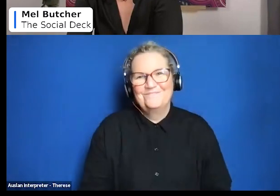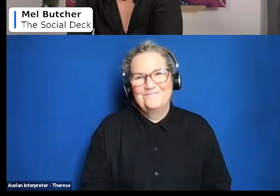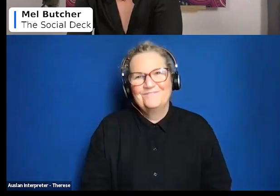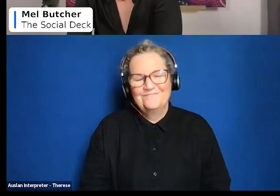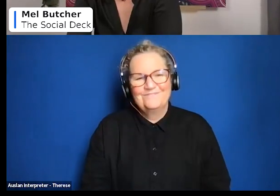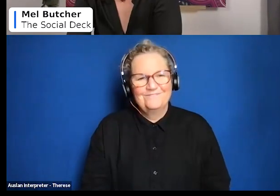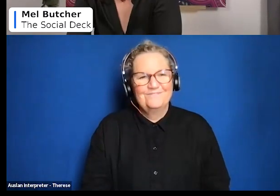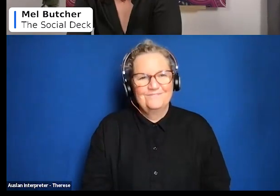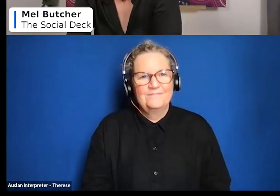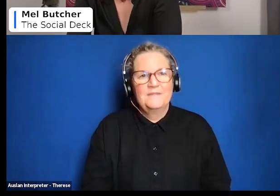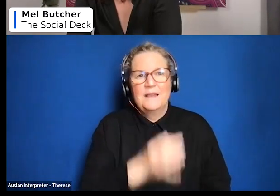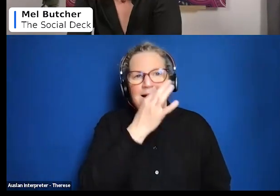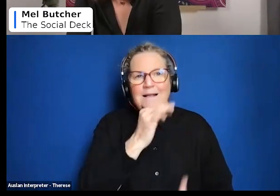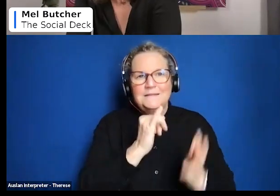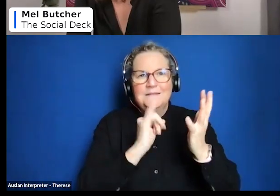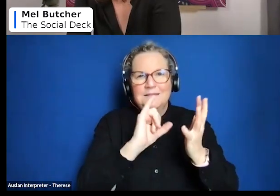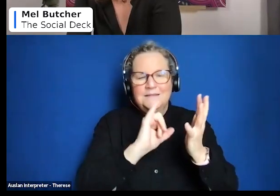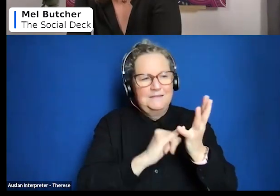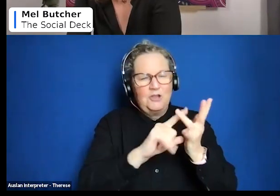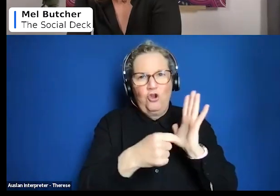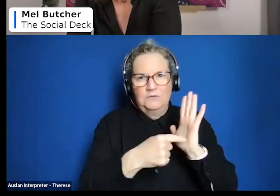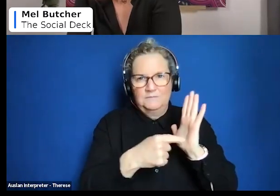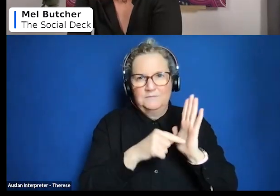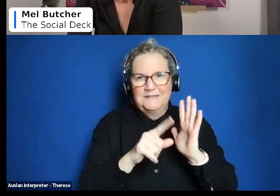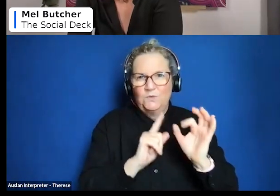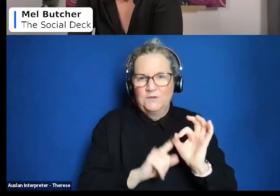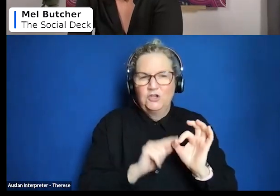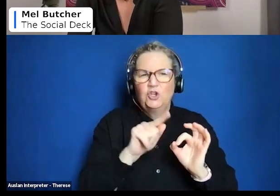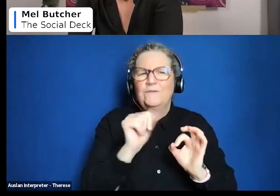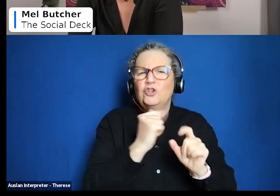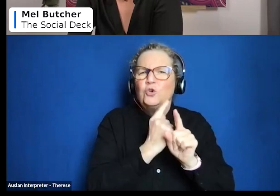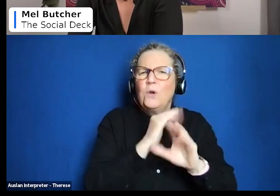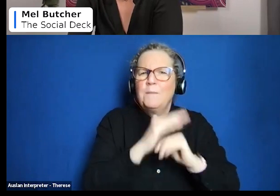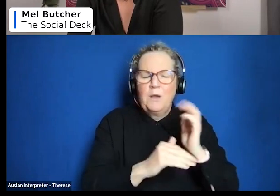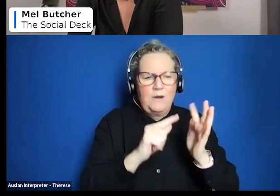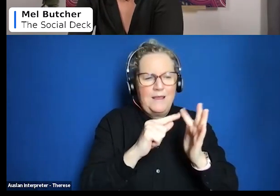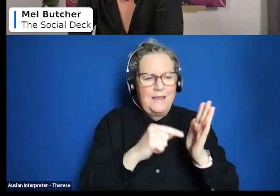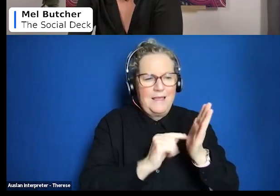To Scott now for this question. You spoke about ethics, you know, being one of the sort